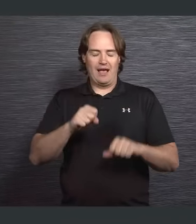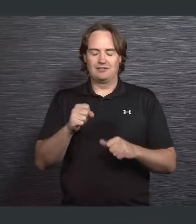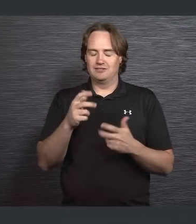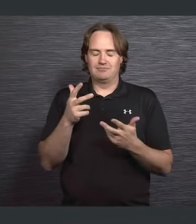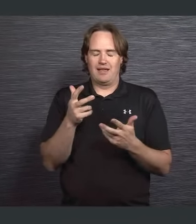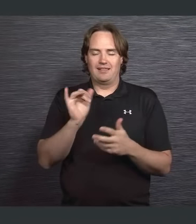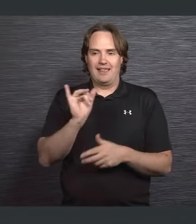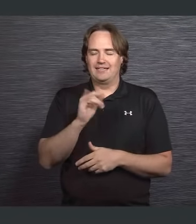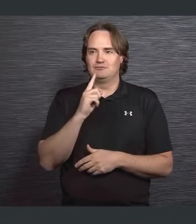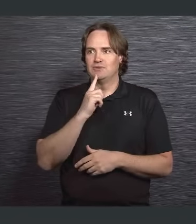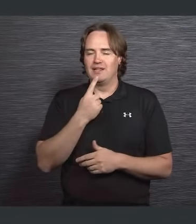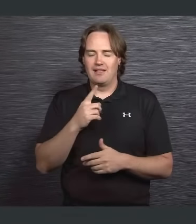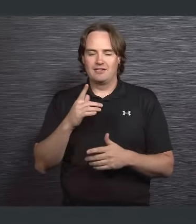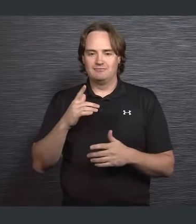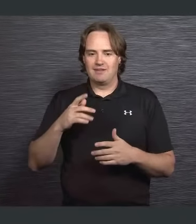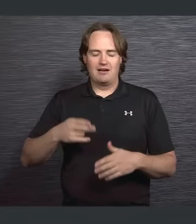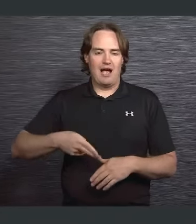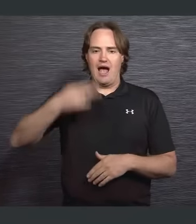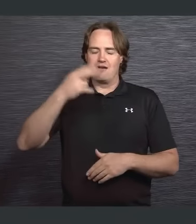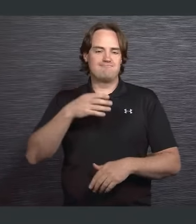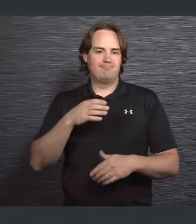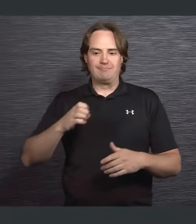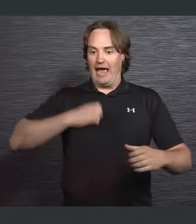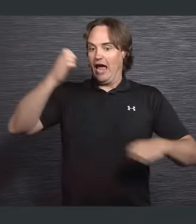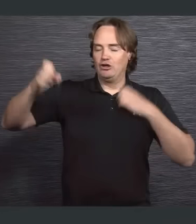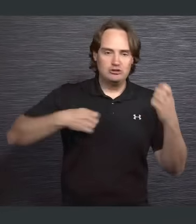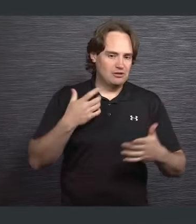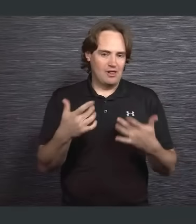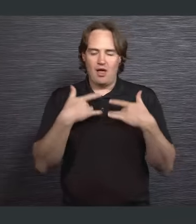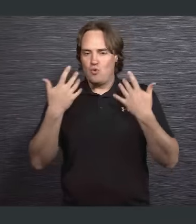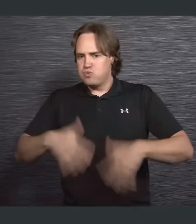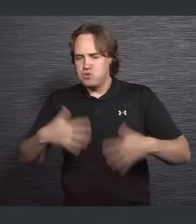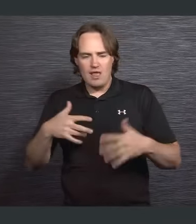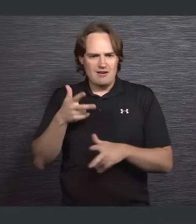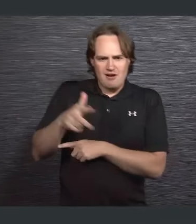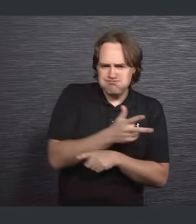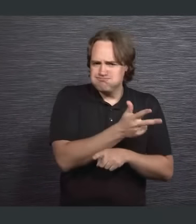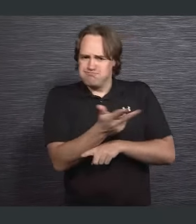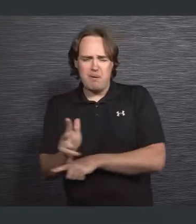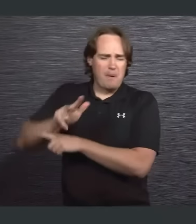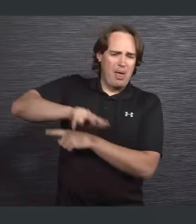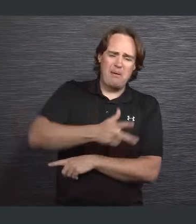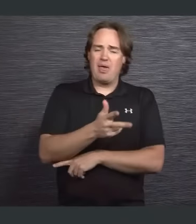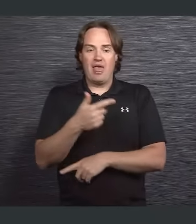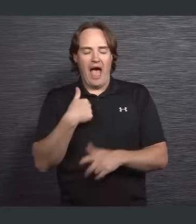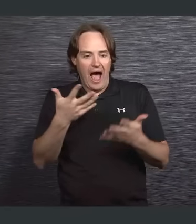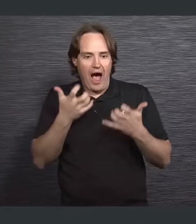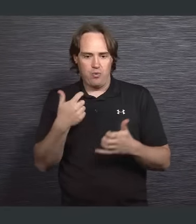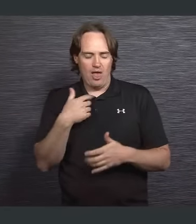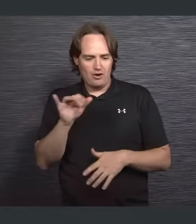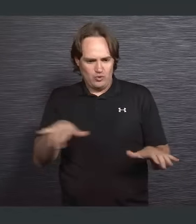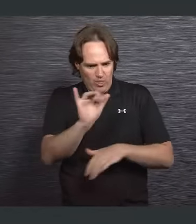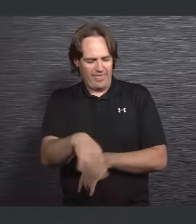photography in a way that really excited me. So I just, you know, I needed to sign on. And from what we have seen so far,